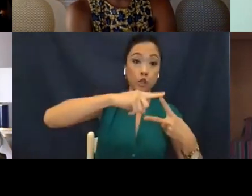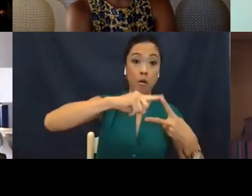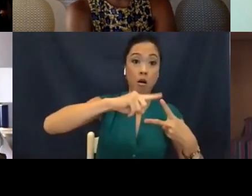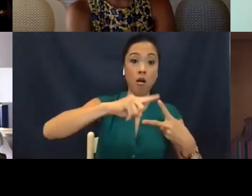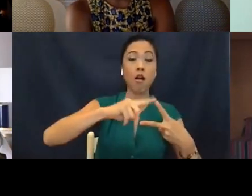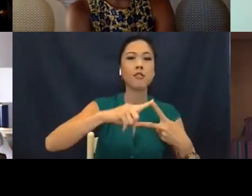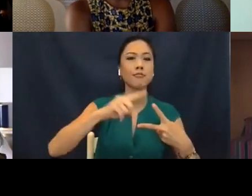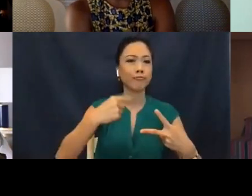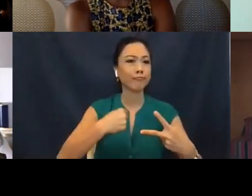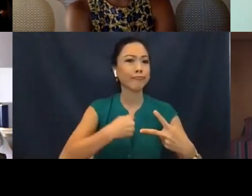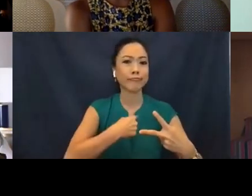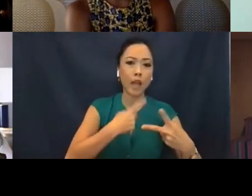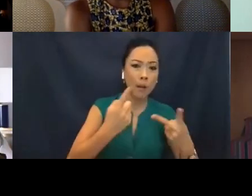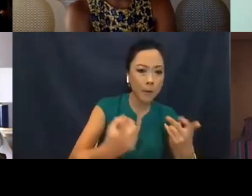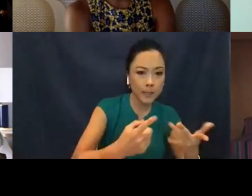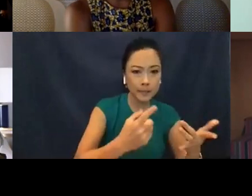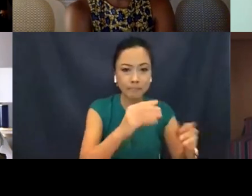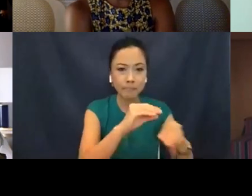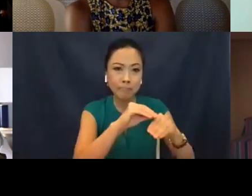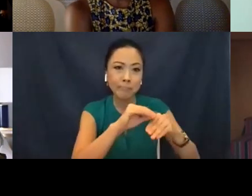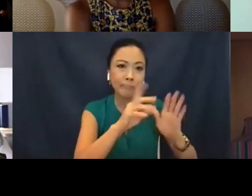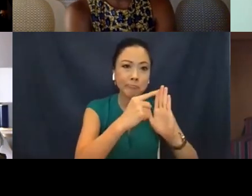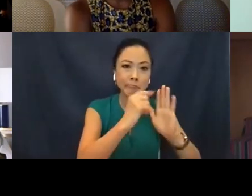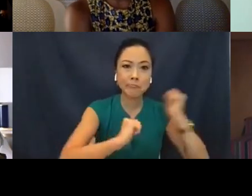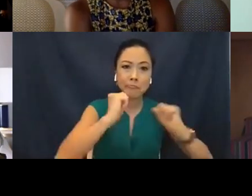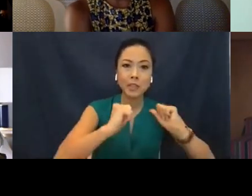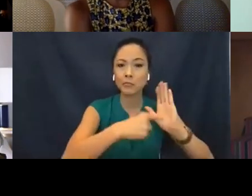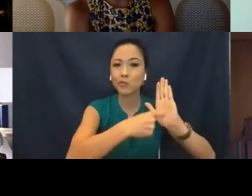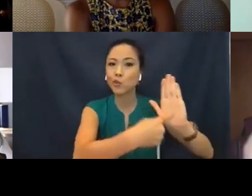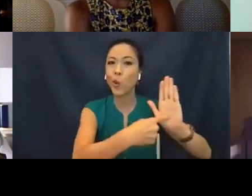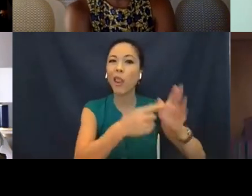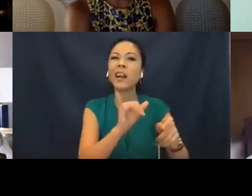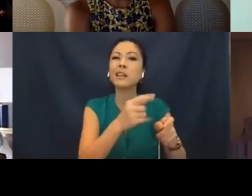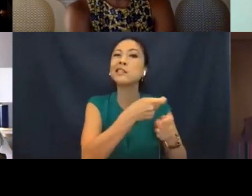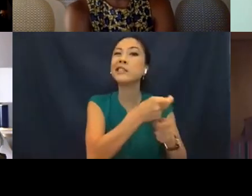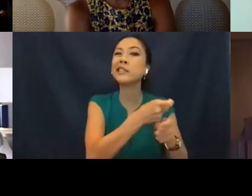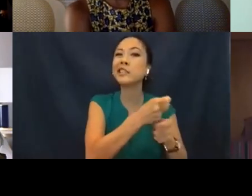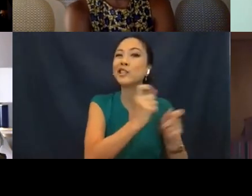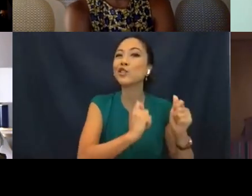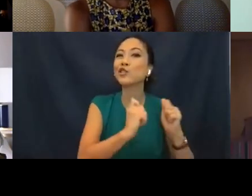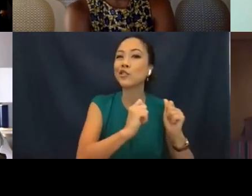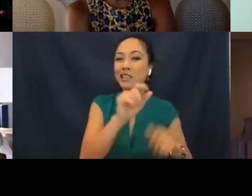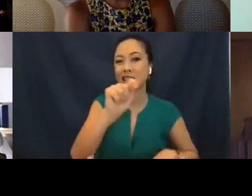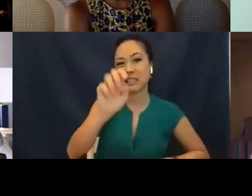live and this is a very -- this involves local dancers, community oriented, it is a huge